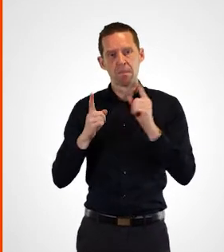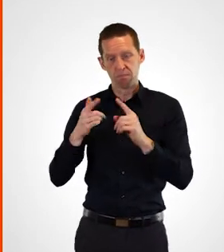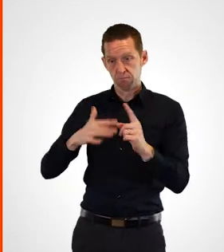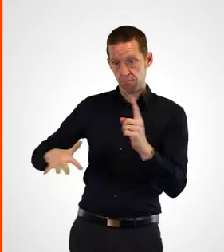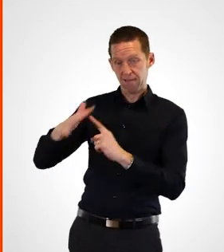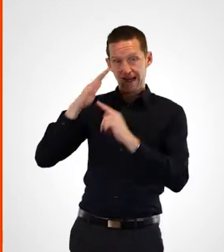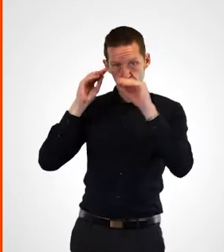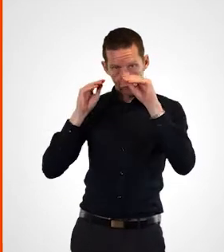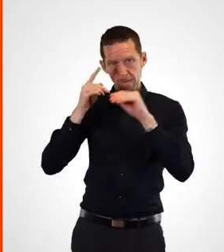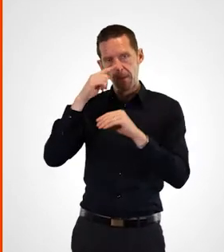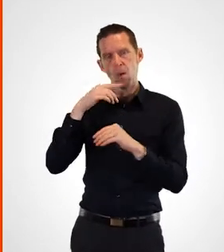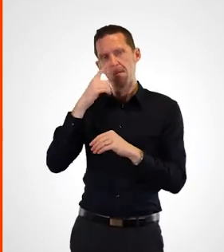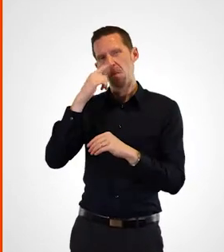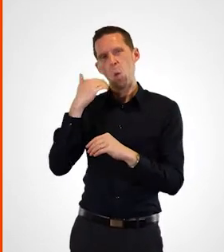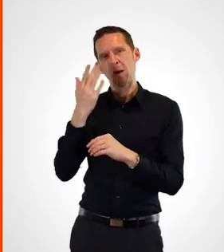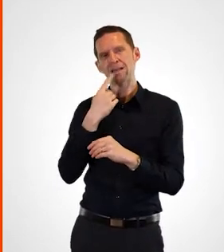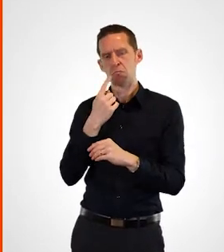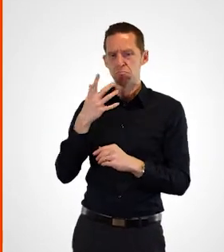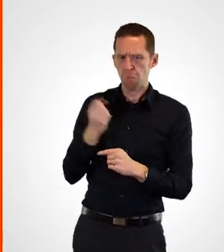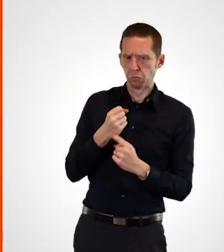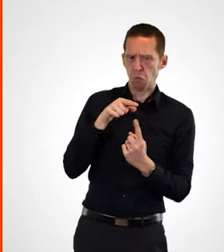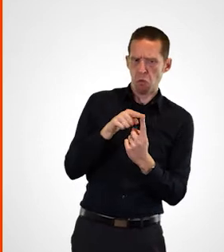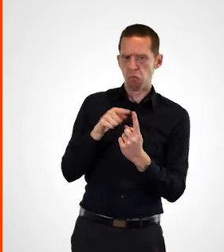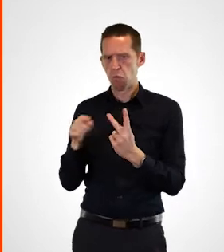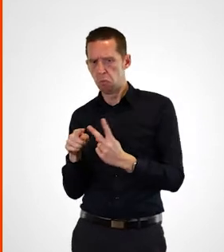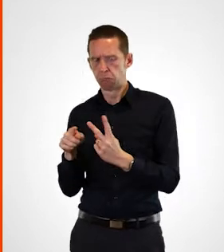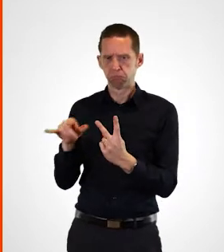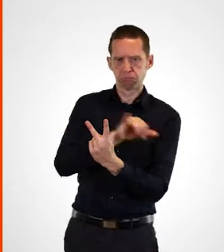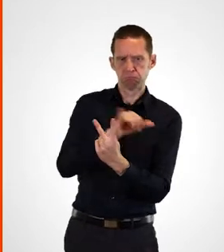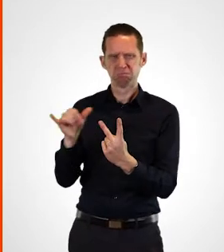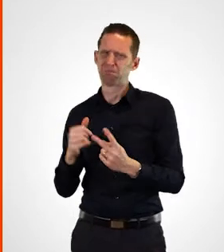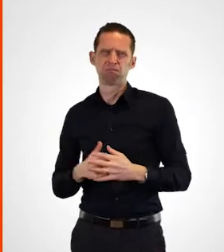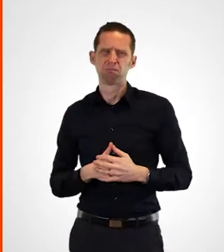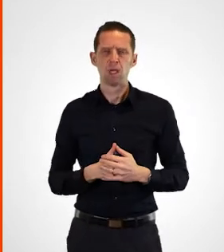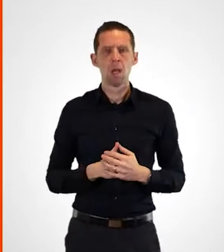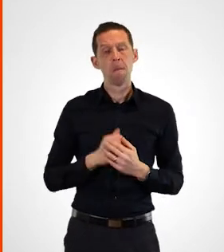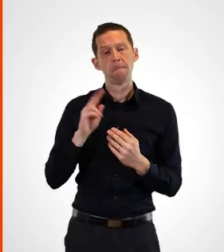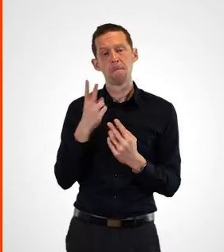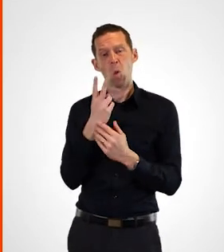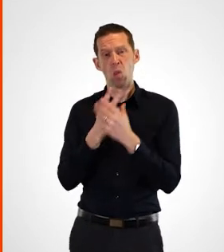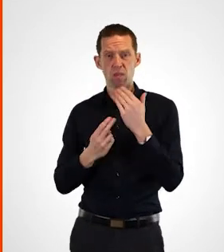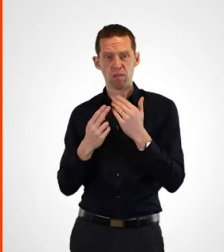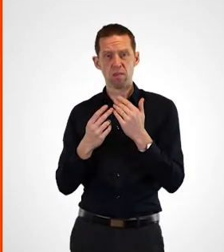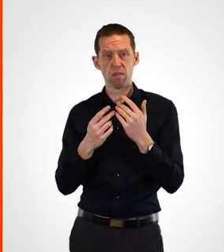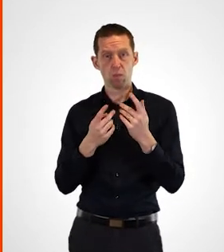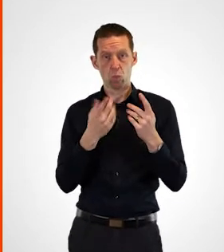in education is people harp on one or the other as if you have to choose and in fact both aspects of becoming a reader and